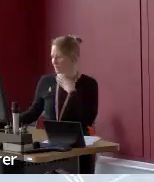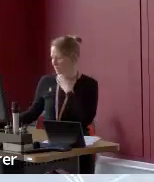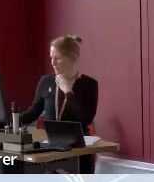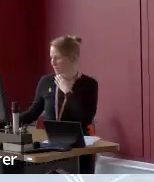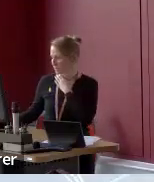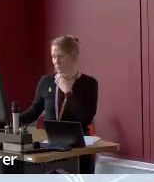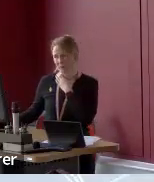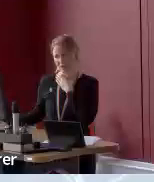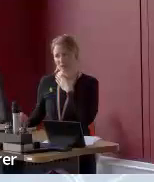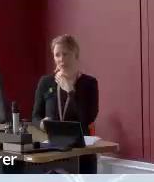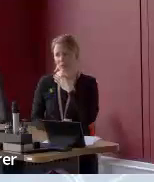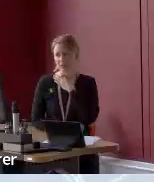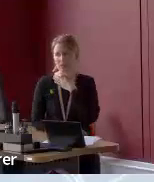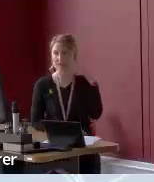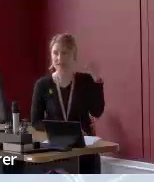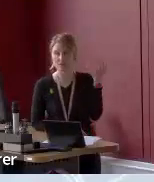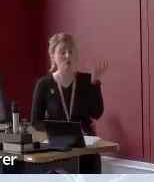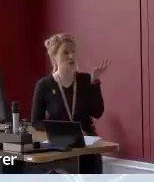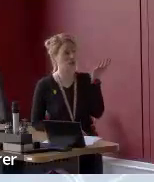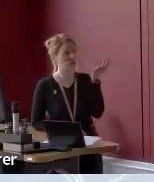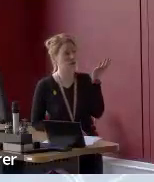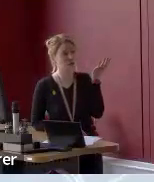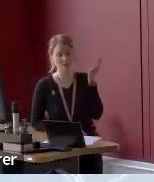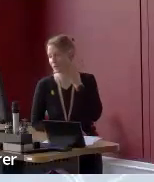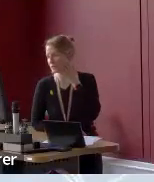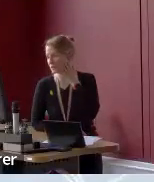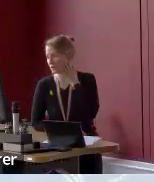it turns out that people in the Zoom room weren't able to hear the audio for those films. So,